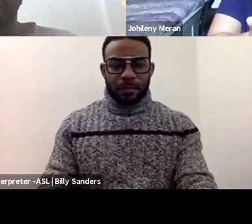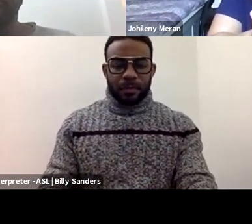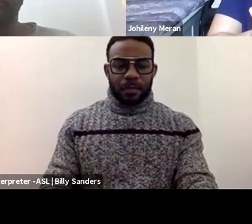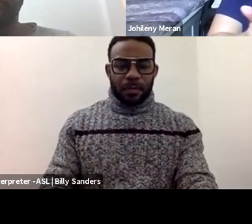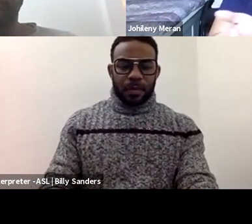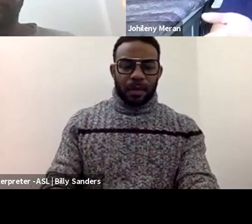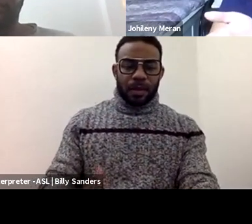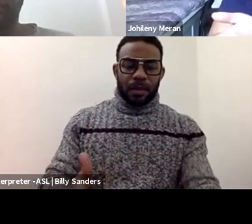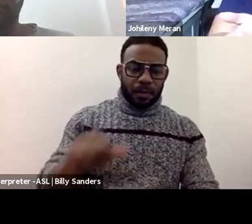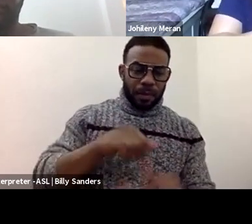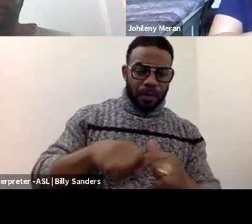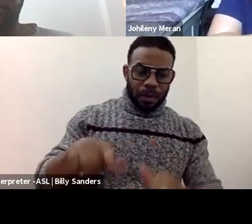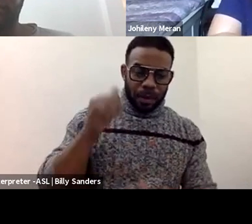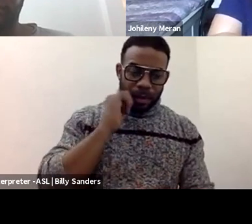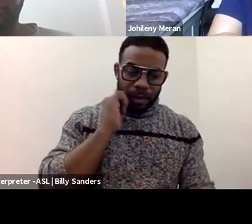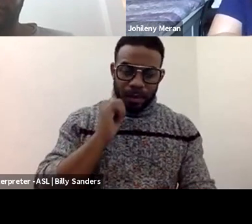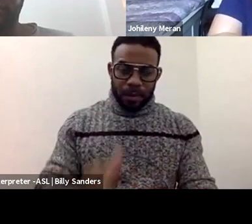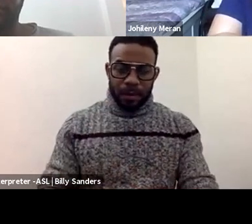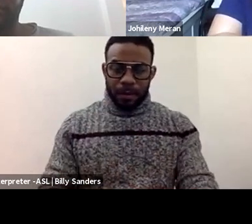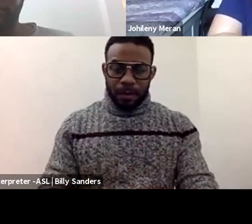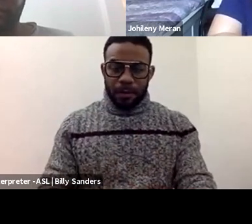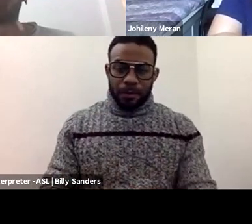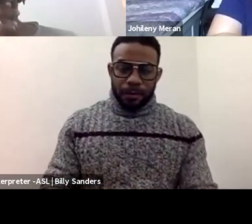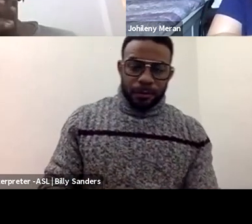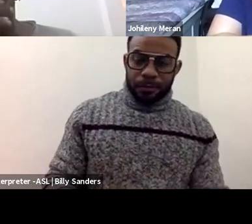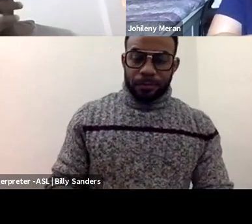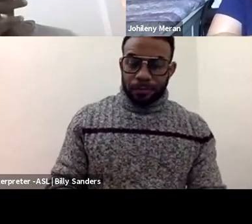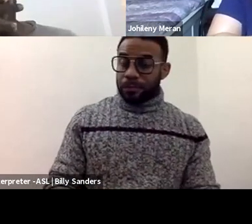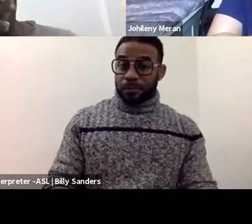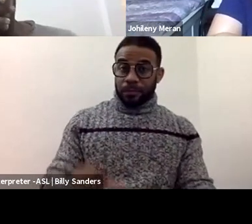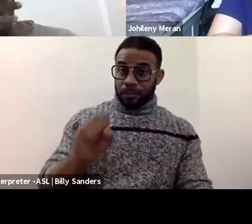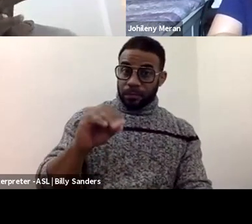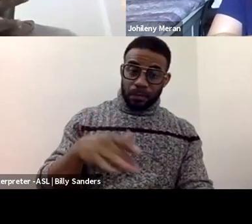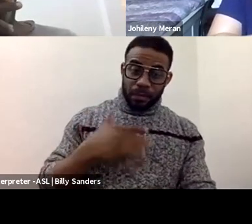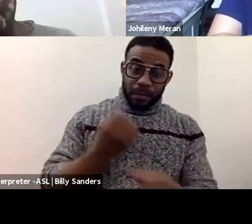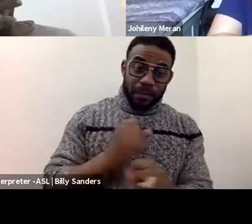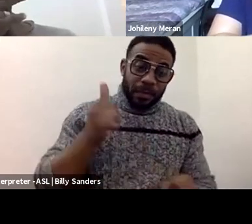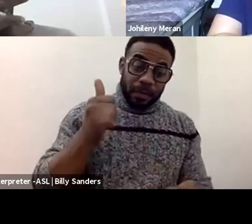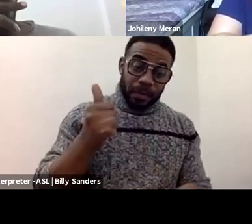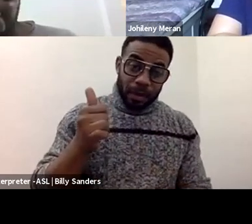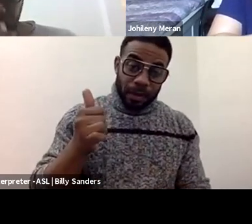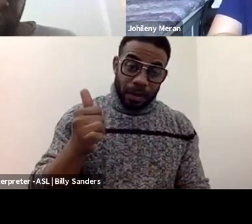with them on a daily basis. And so I felt a lot safer when I was just